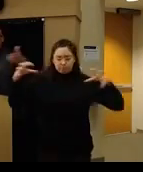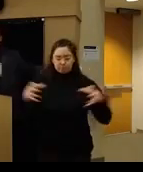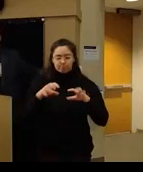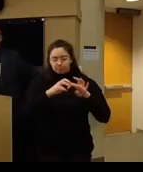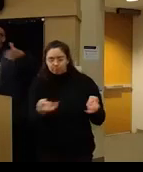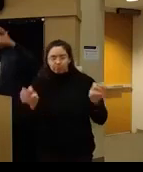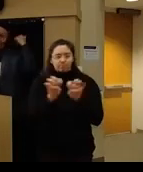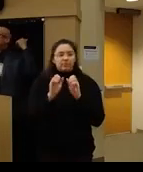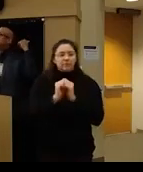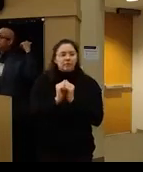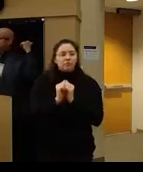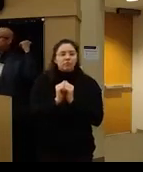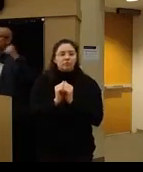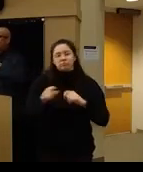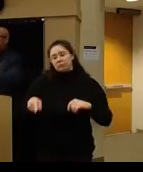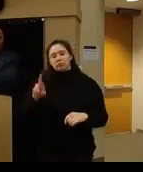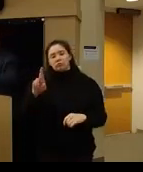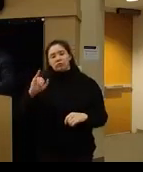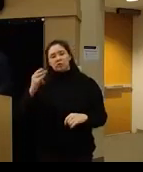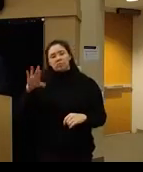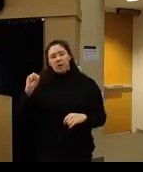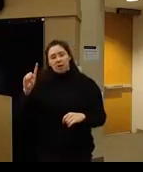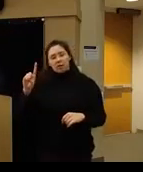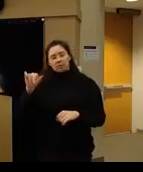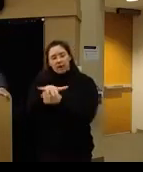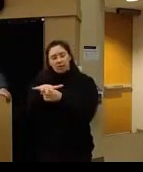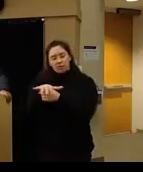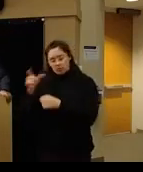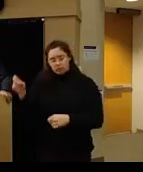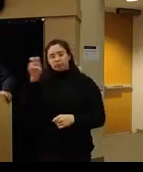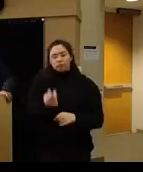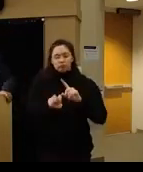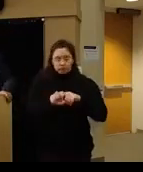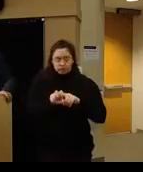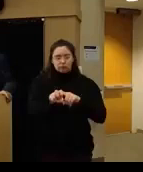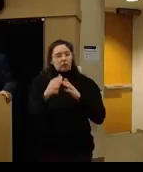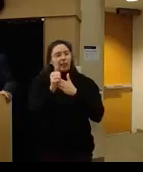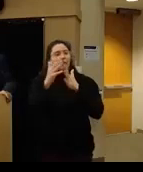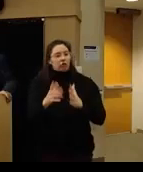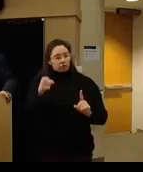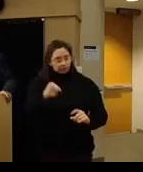right so so G down in Richmond where I'm at uh was one of the one of the leaders of this effort and